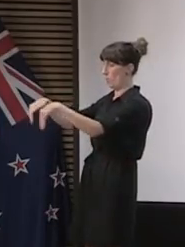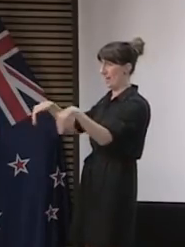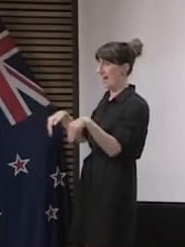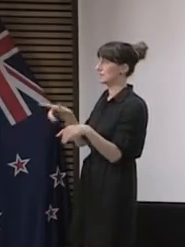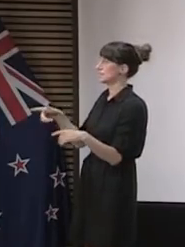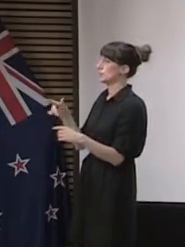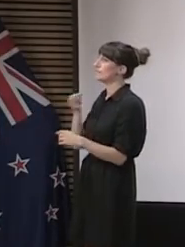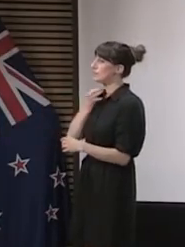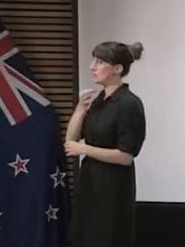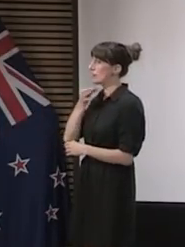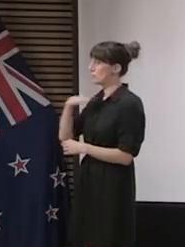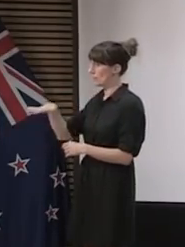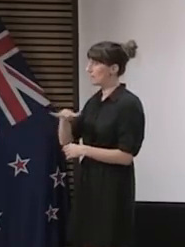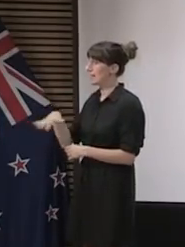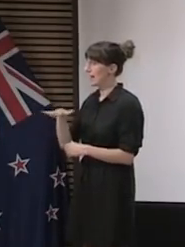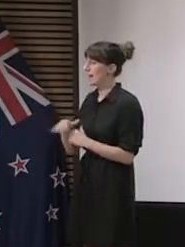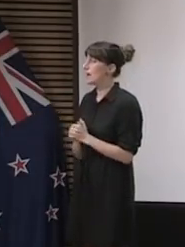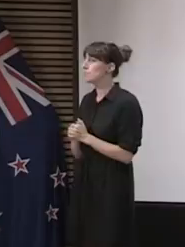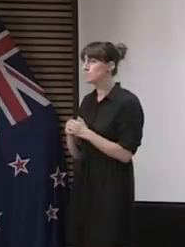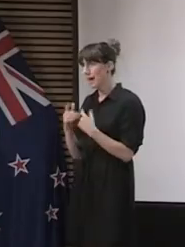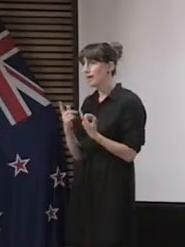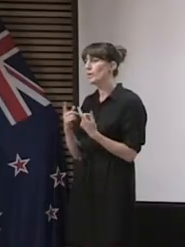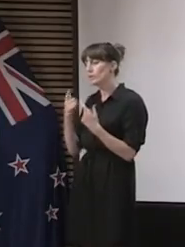we are lookingafter the wellbeing of thoseworkers and pilots as well.